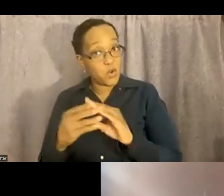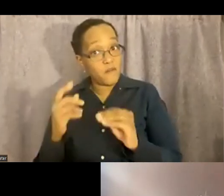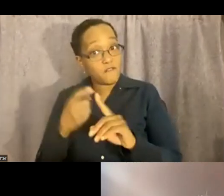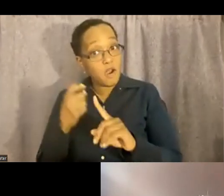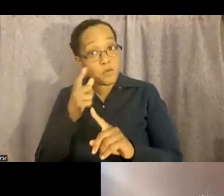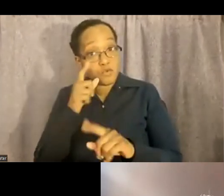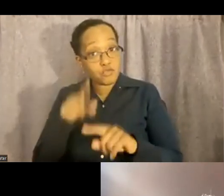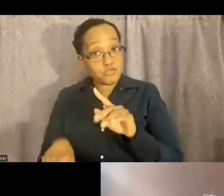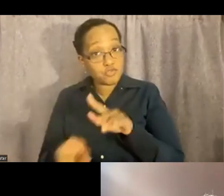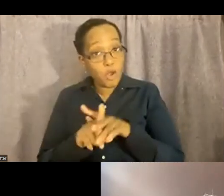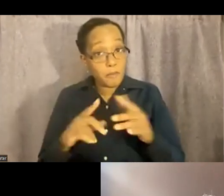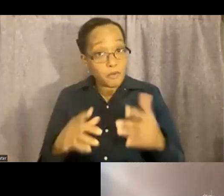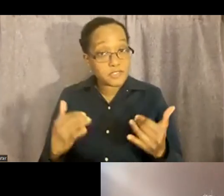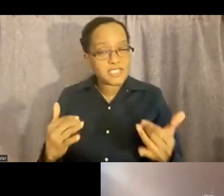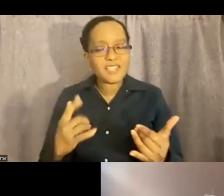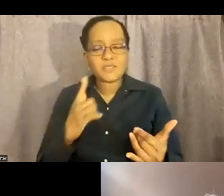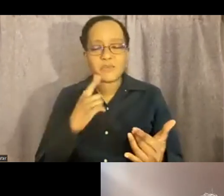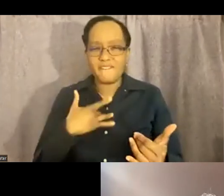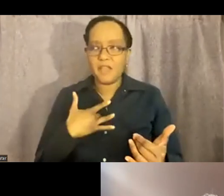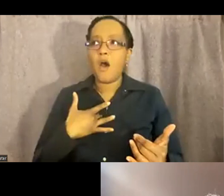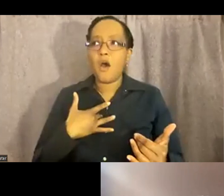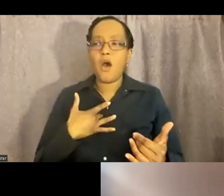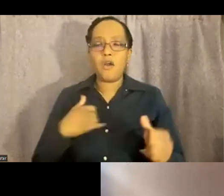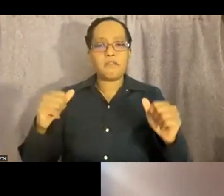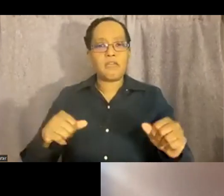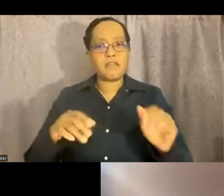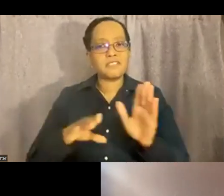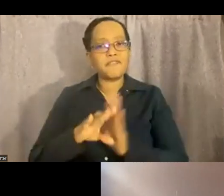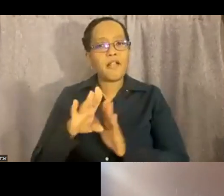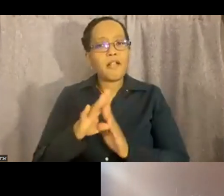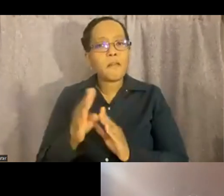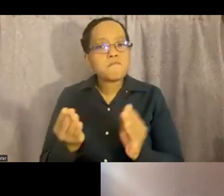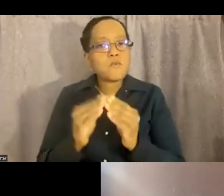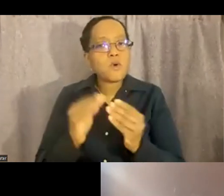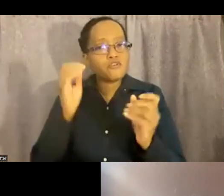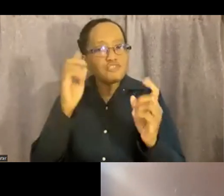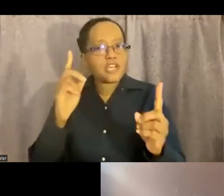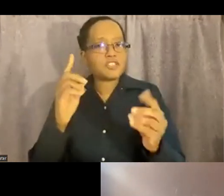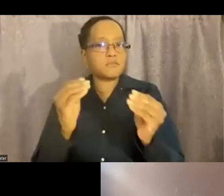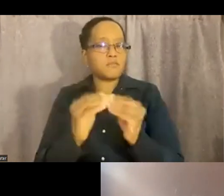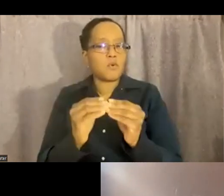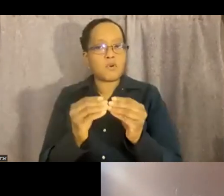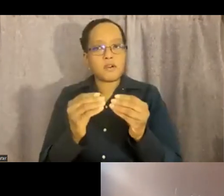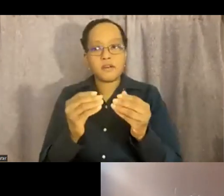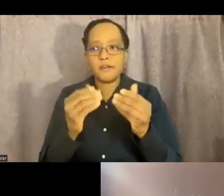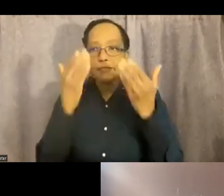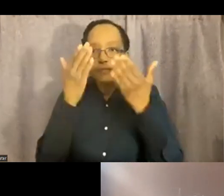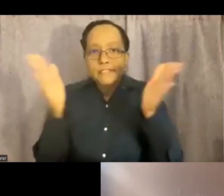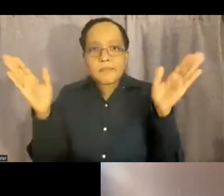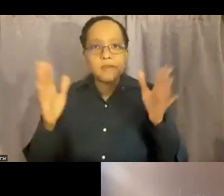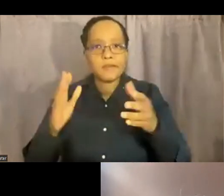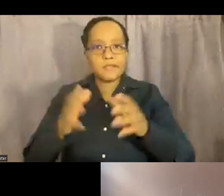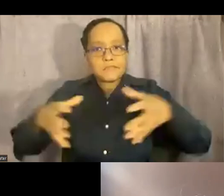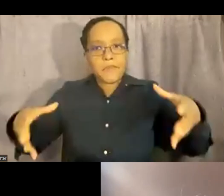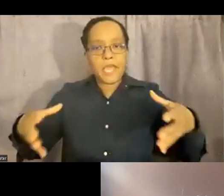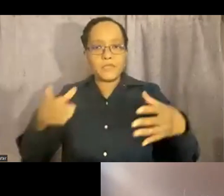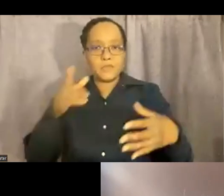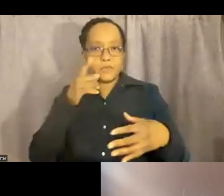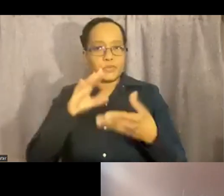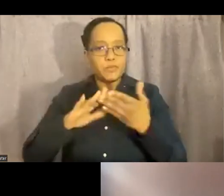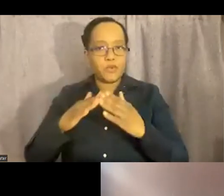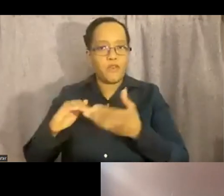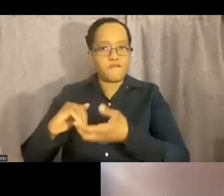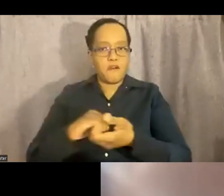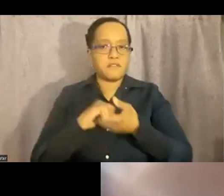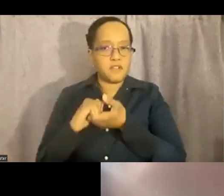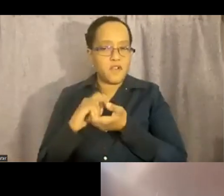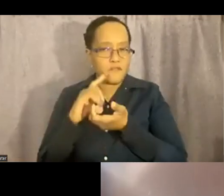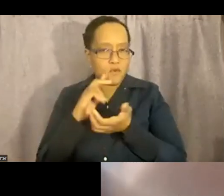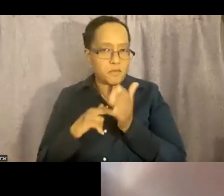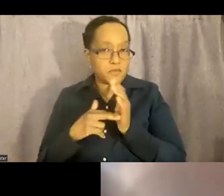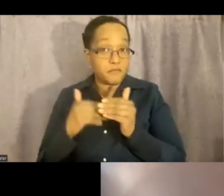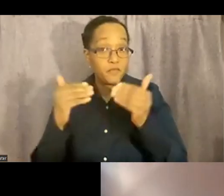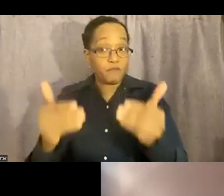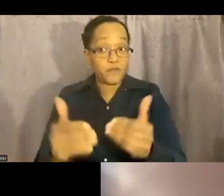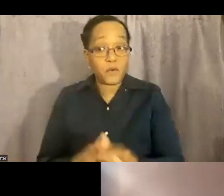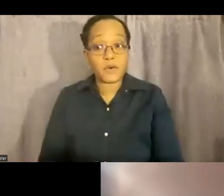I think I am encouraged to expand the community of solidarity to move forward . I'm inspired